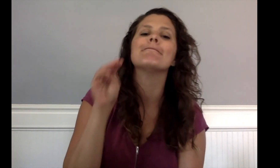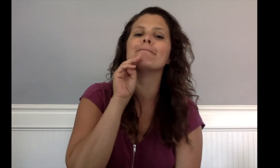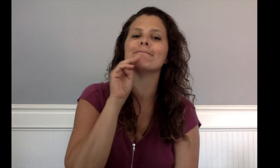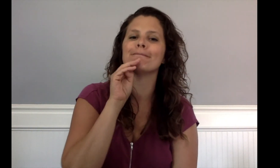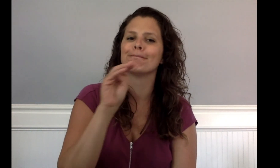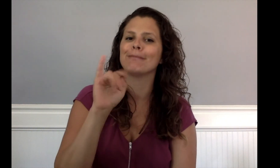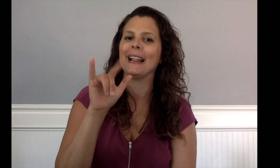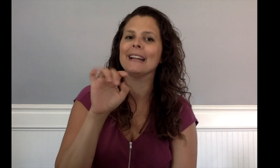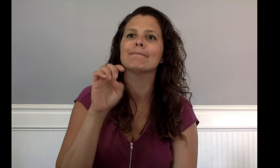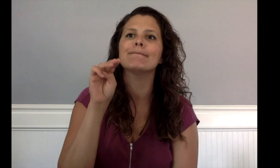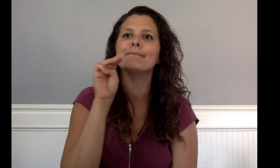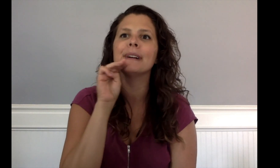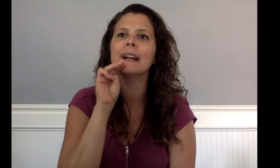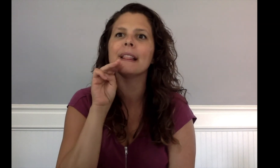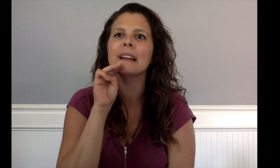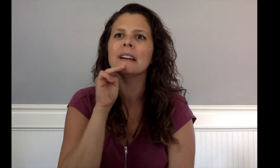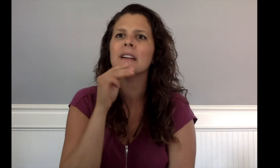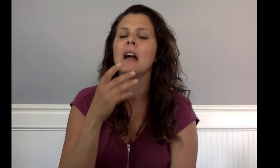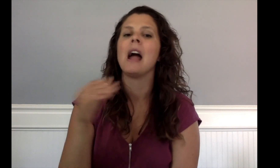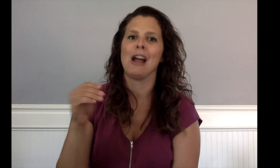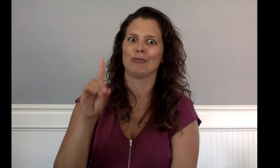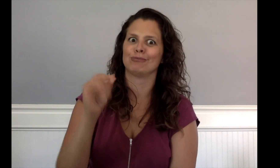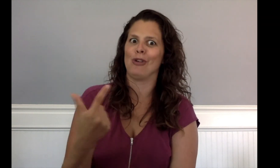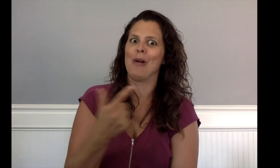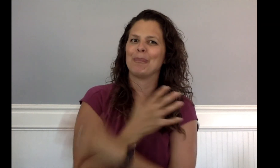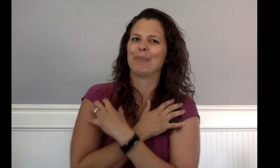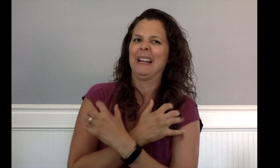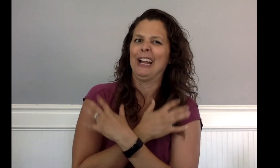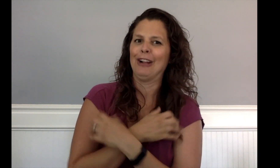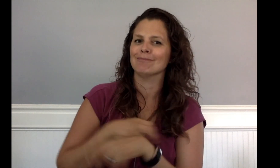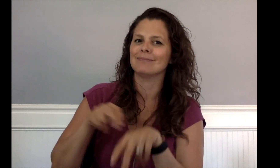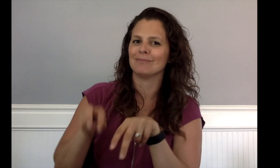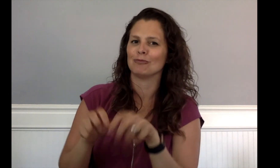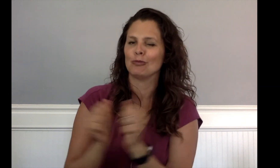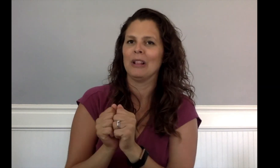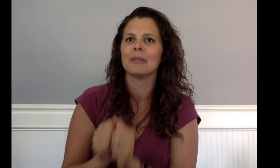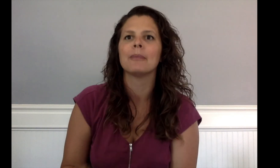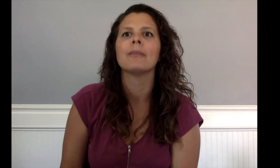It was Millie. And Bear.